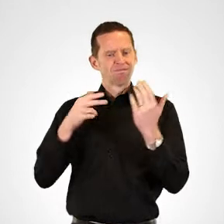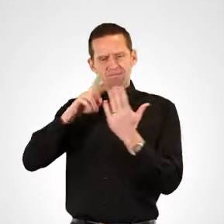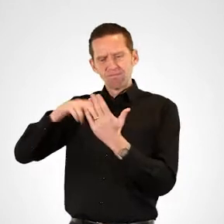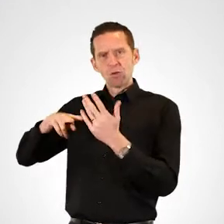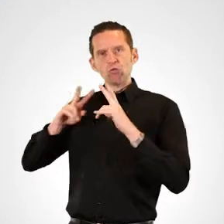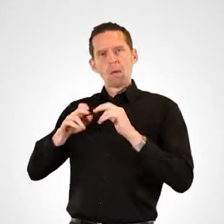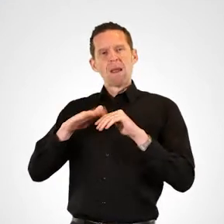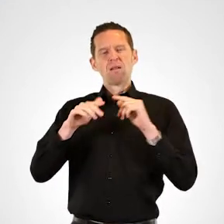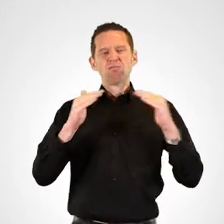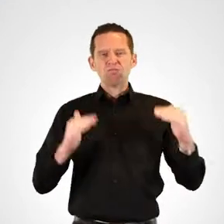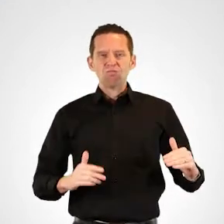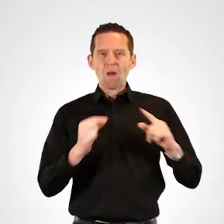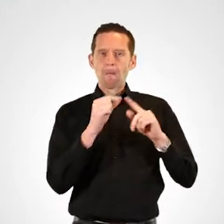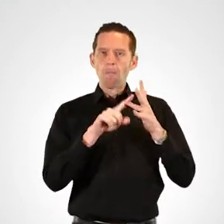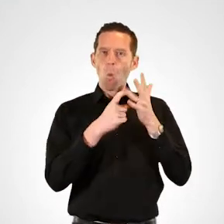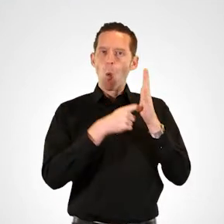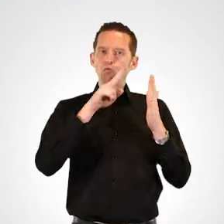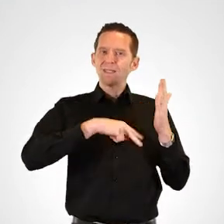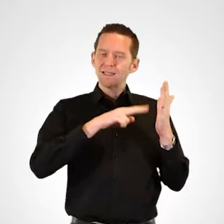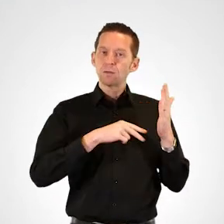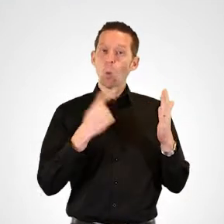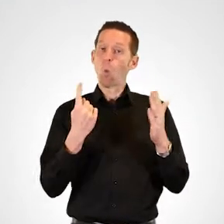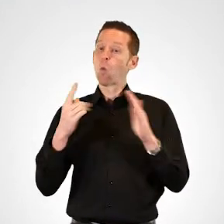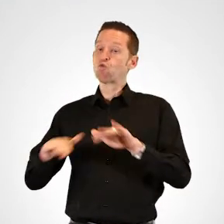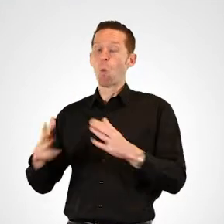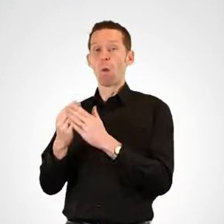on poor readers, or struggling readers, or those with disabilities,